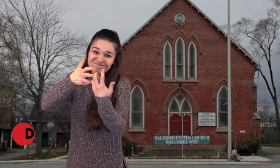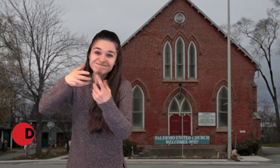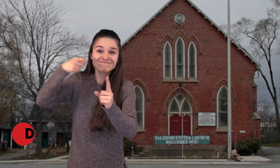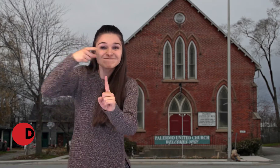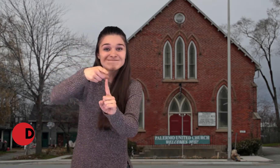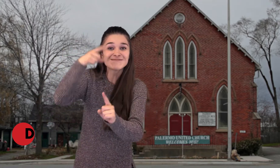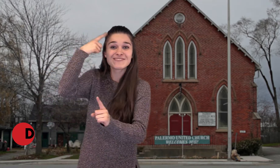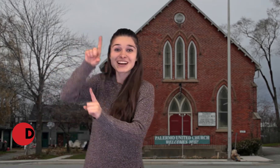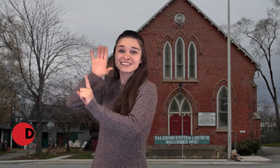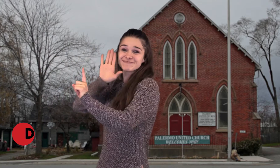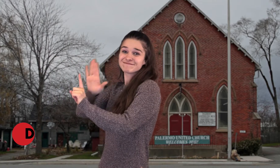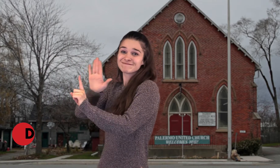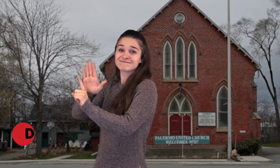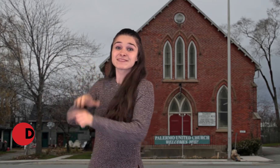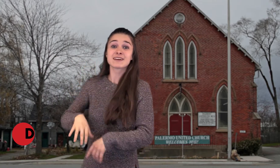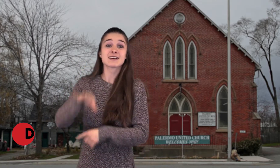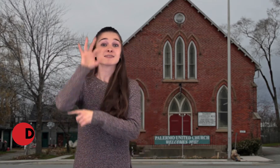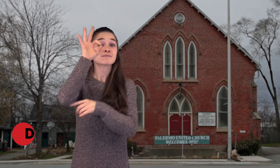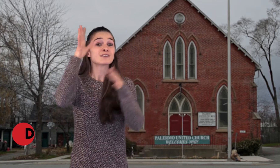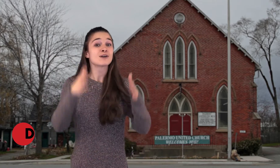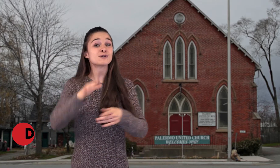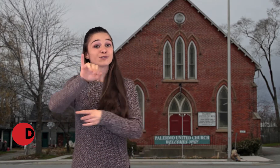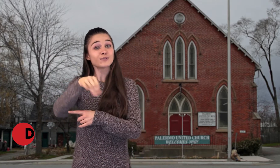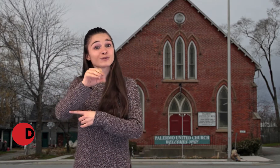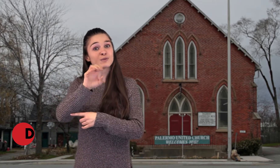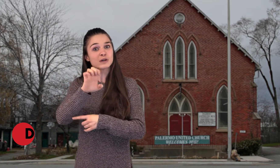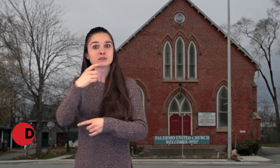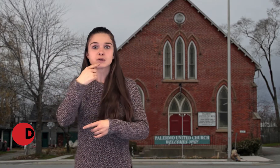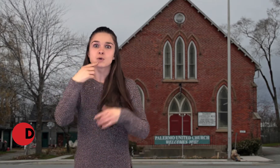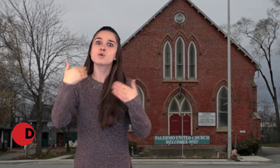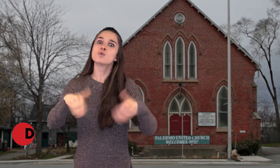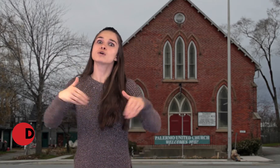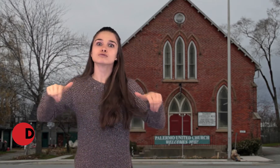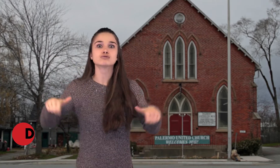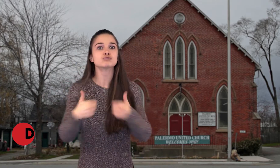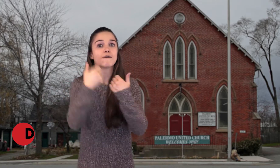Pastor Joe says it is challenging for a Deaf congregation